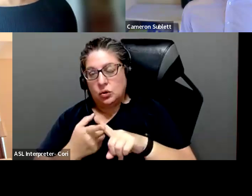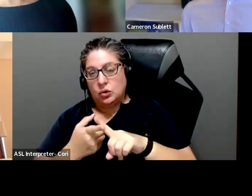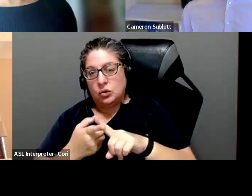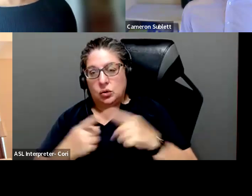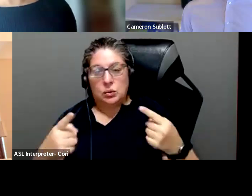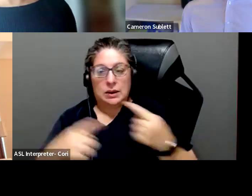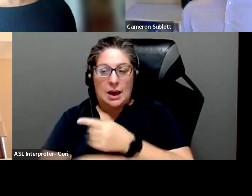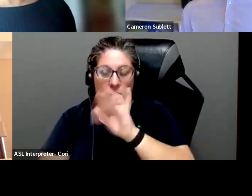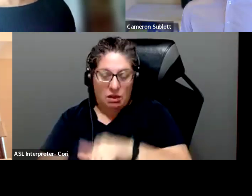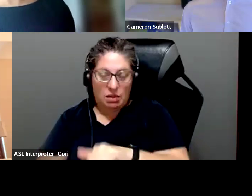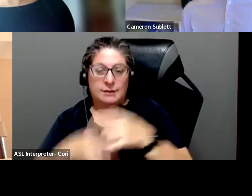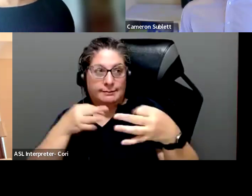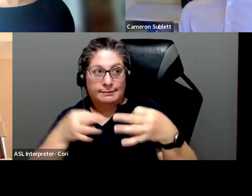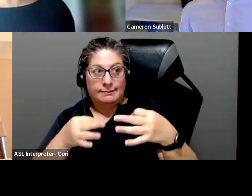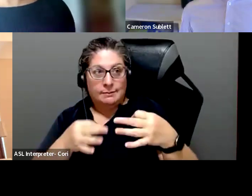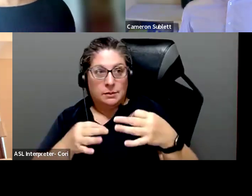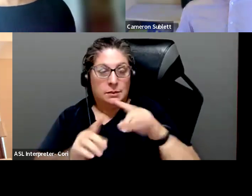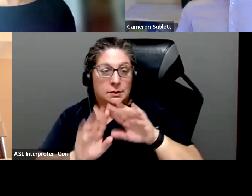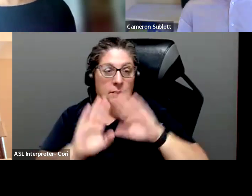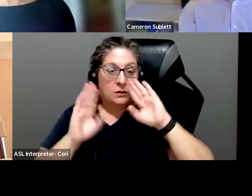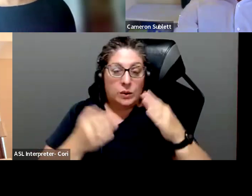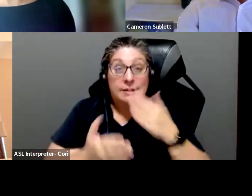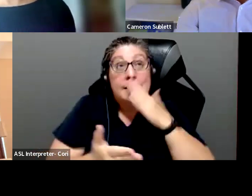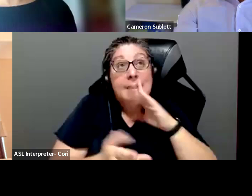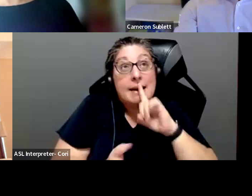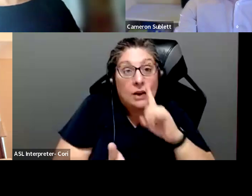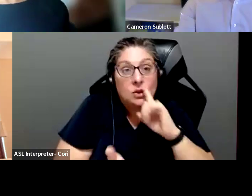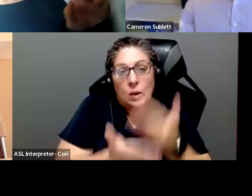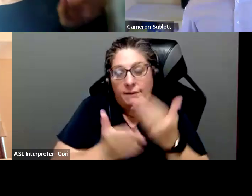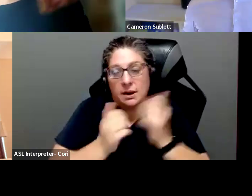And really get the discussion centered around actual evidence.